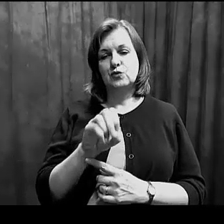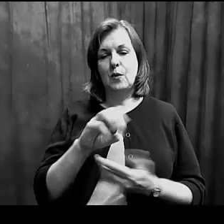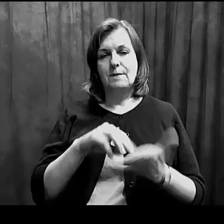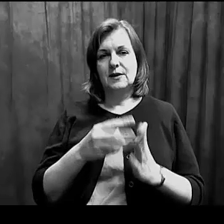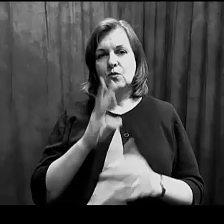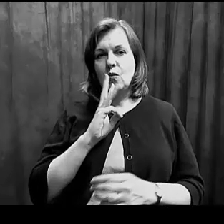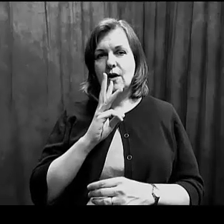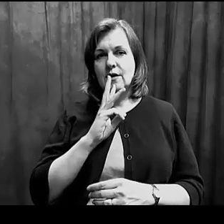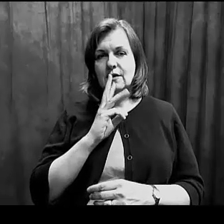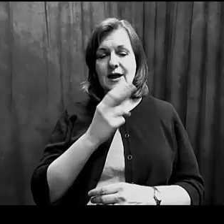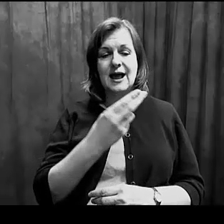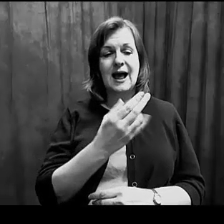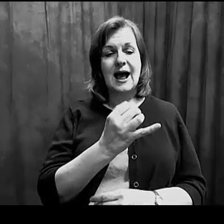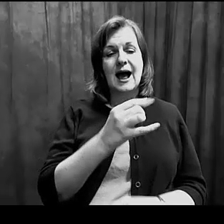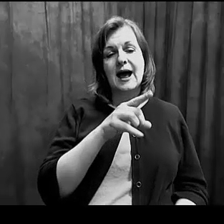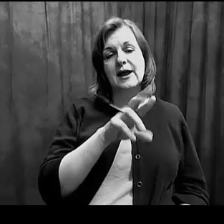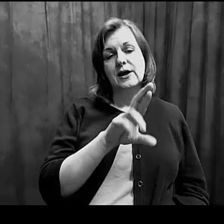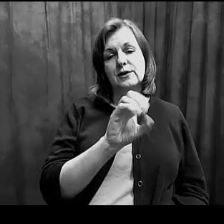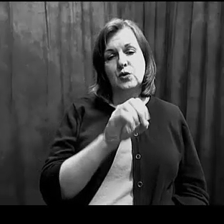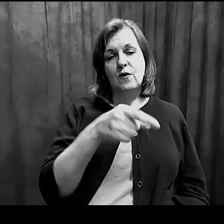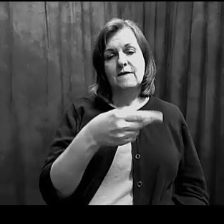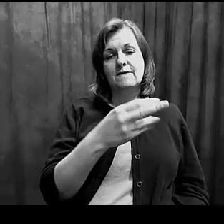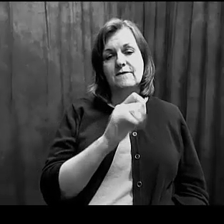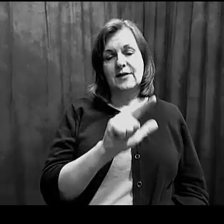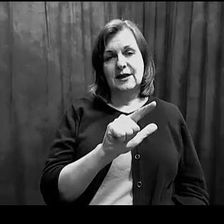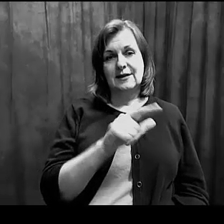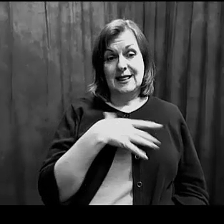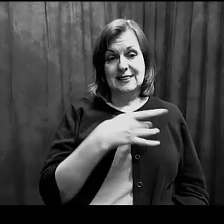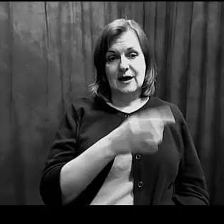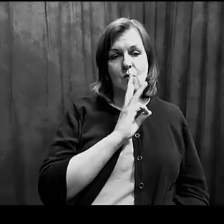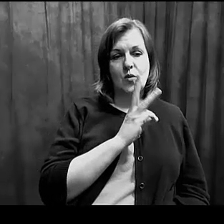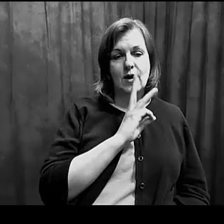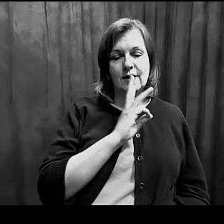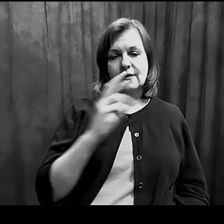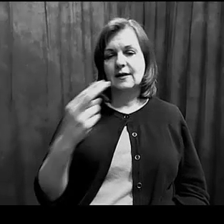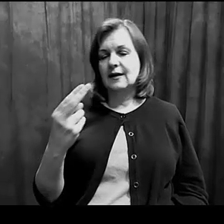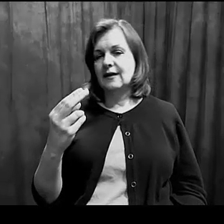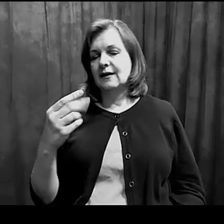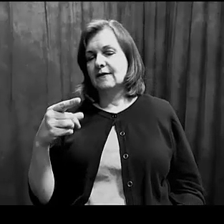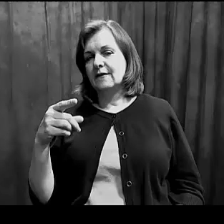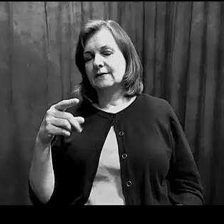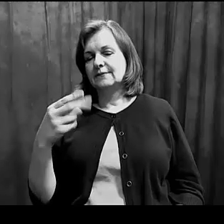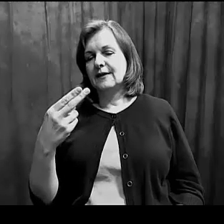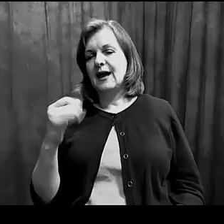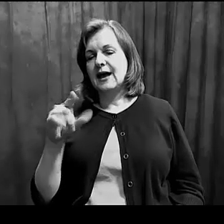hydro is water -- so molecules that are hydrophilic are water likers -- molecules that are hydrophobic